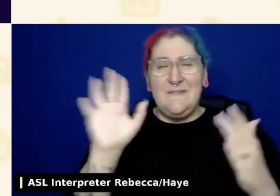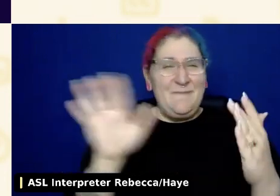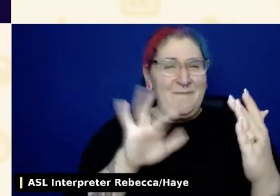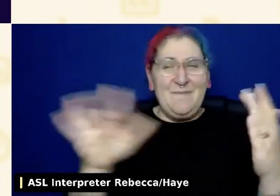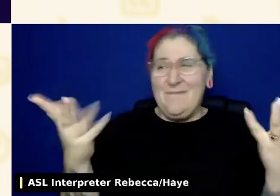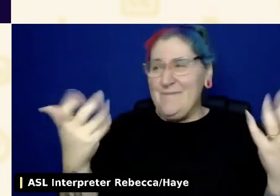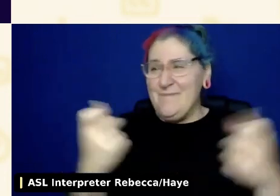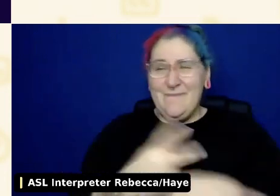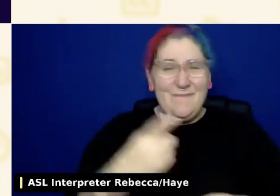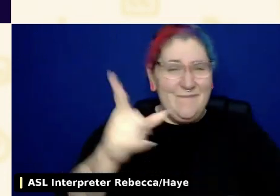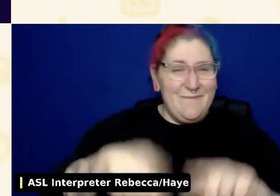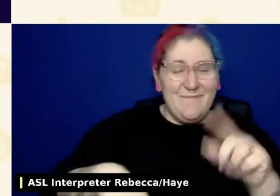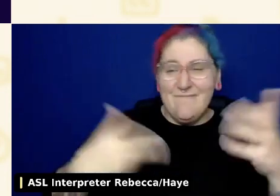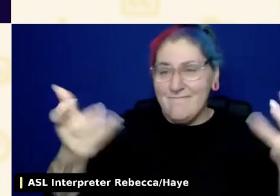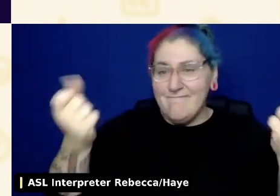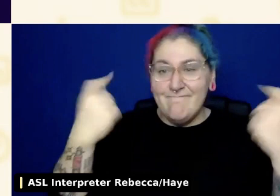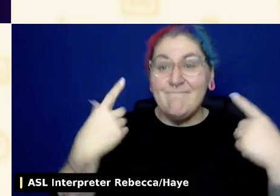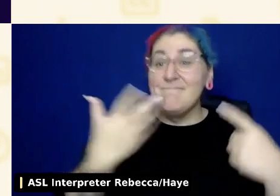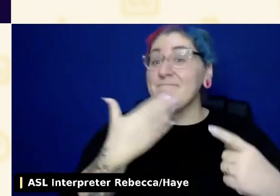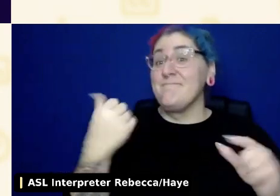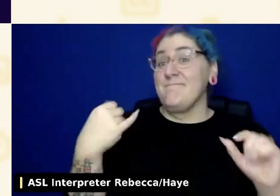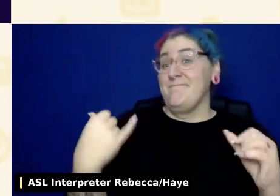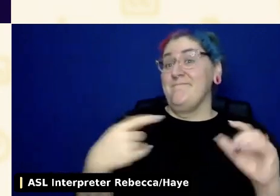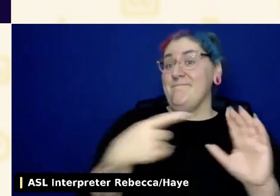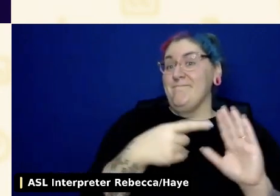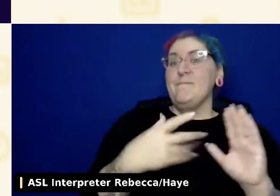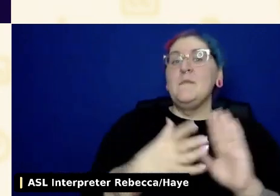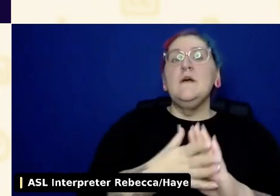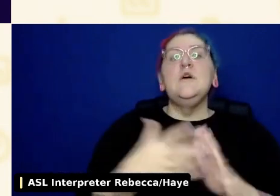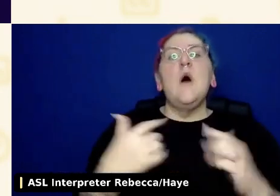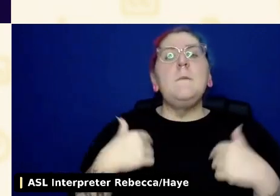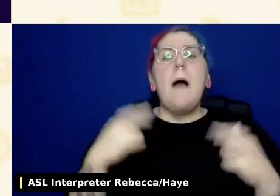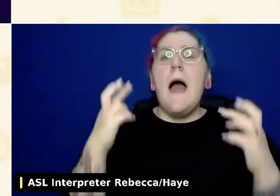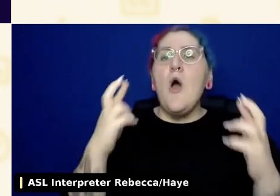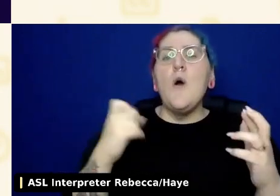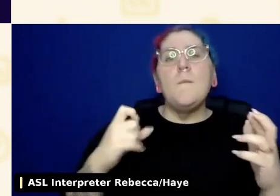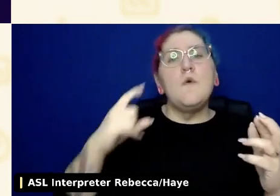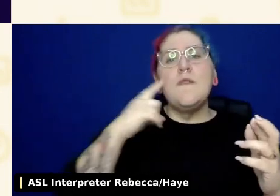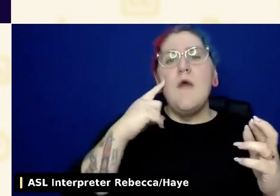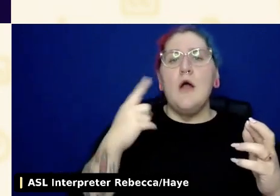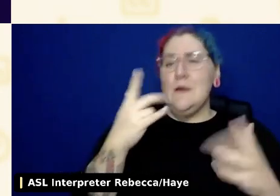for screen reader users. I hope that you've found it interesting to see how Raghavendra engages